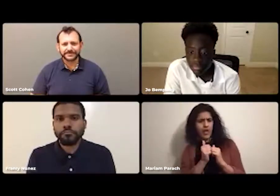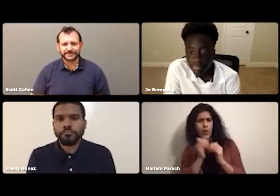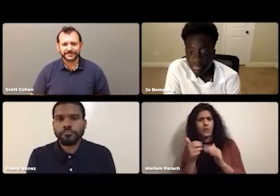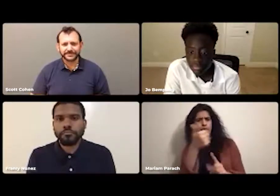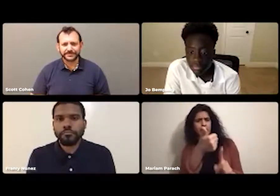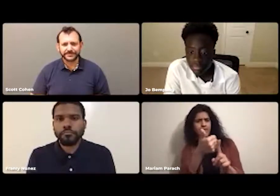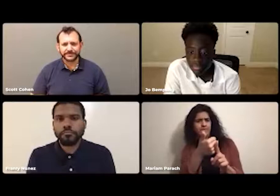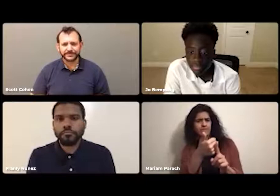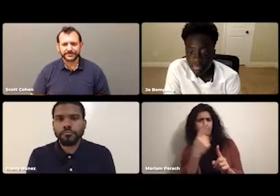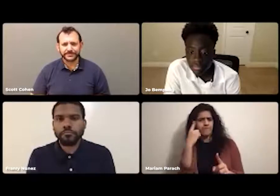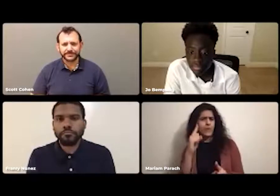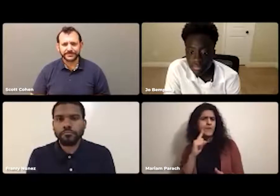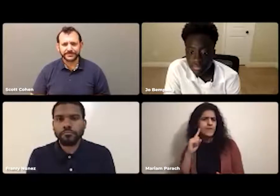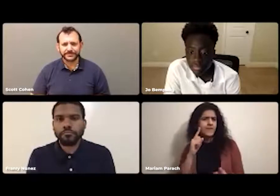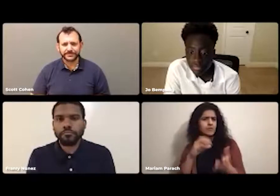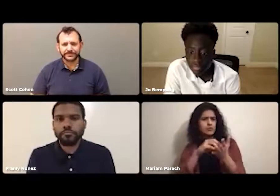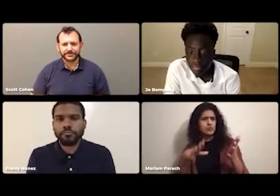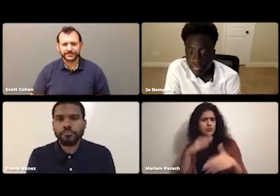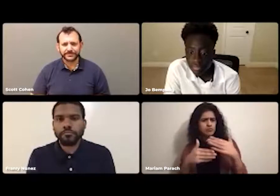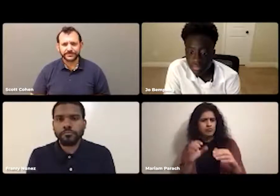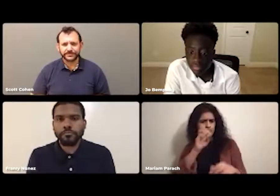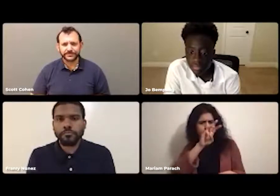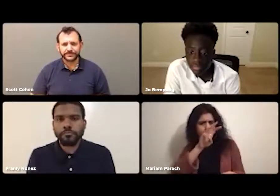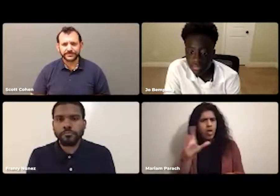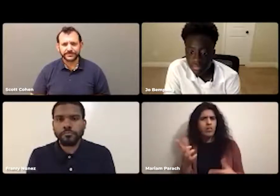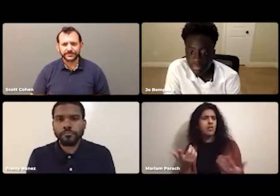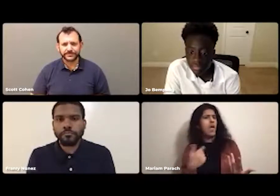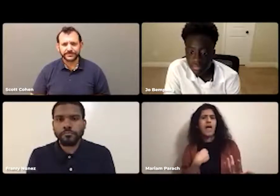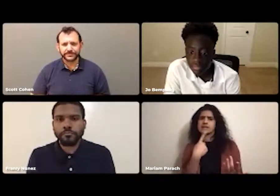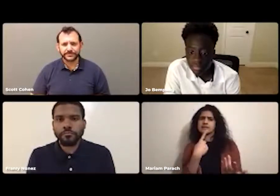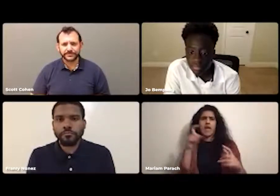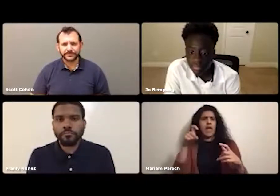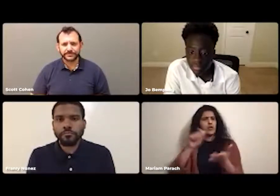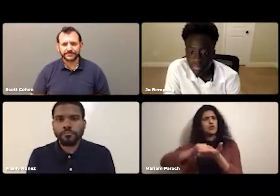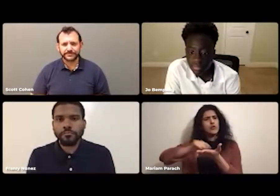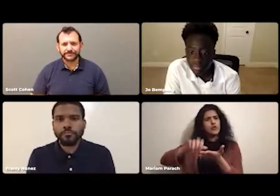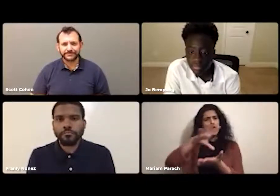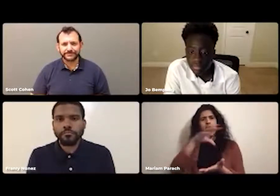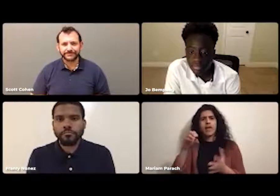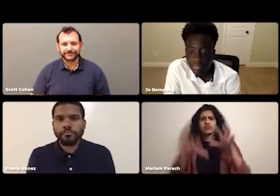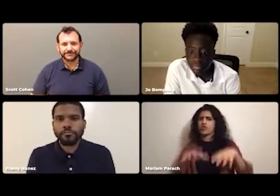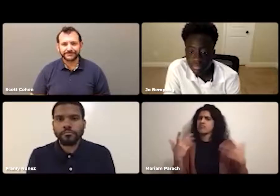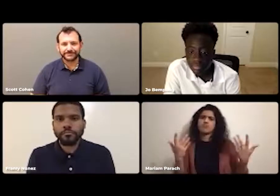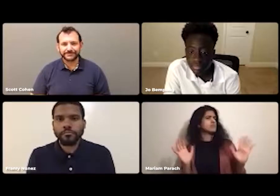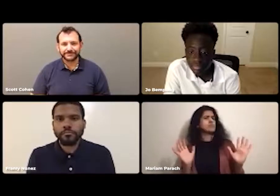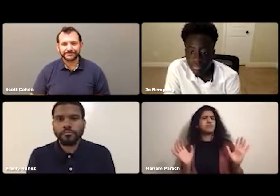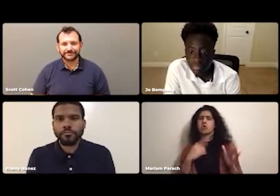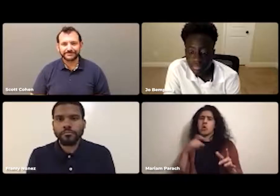They asked me, "How did you prepare yourself to do so well as a deaf person?"